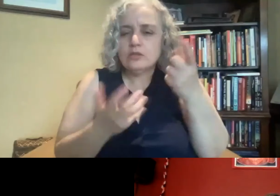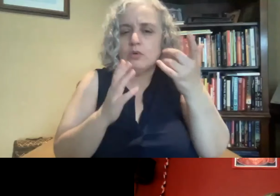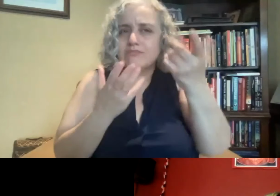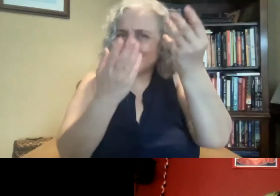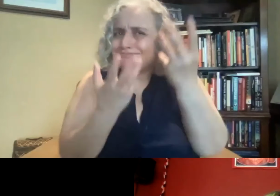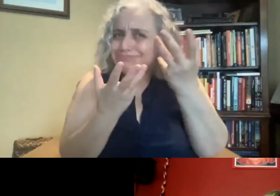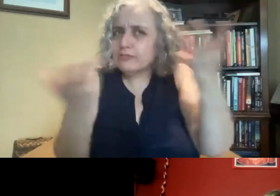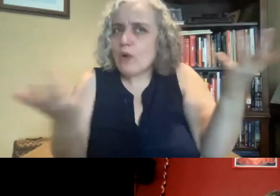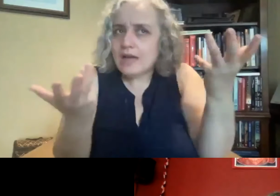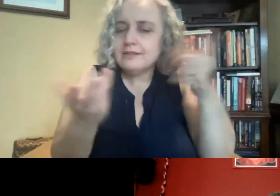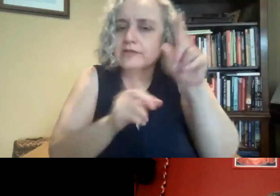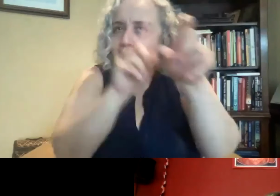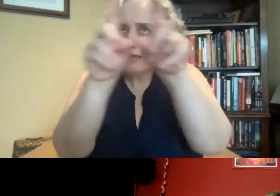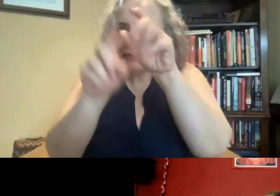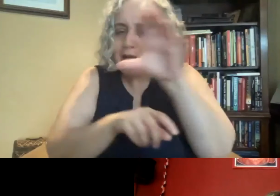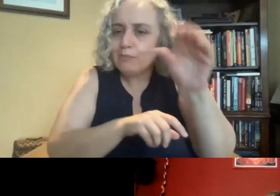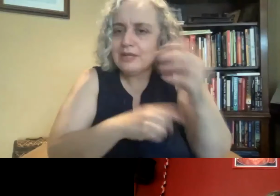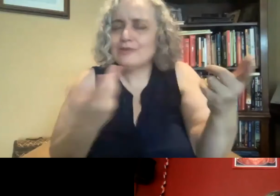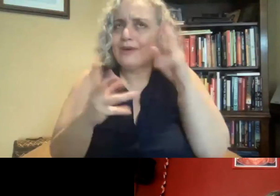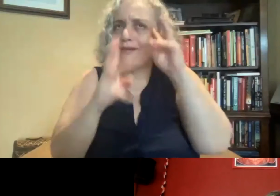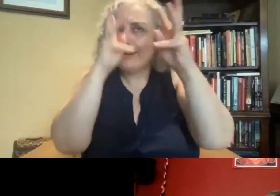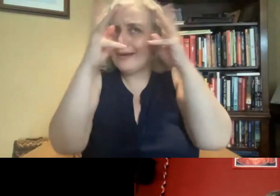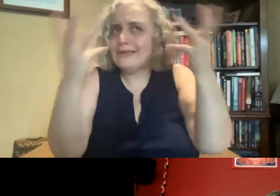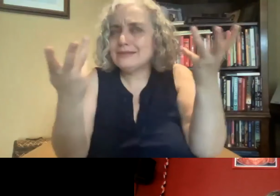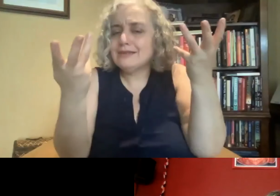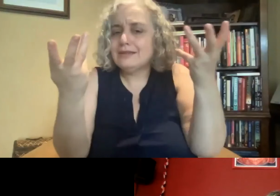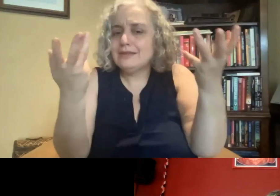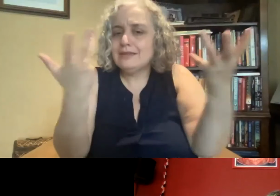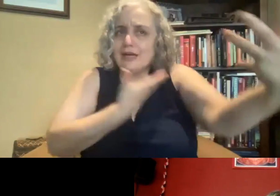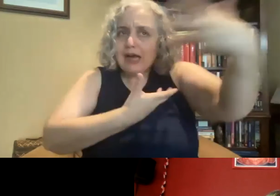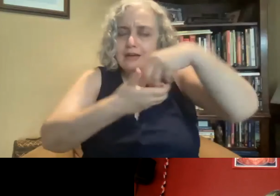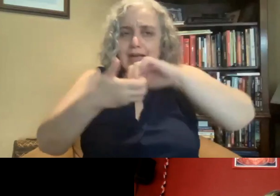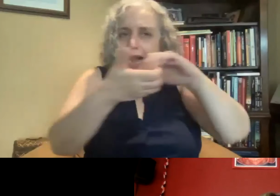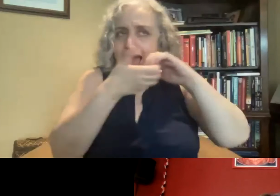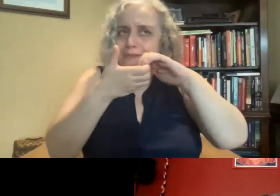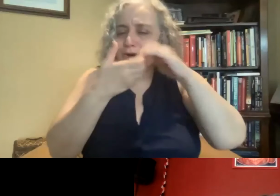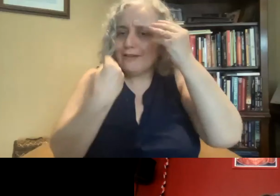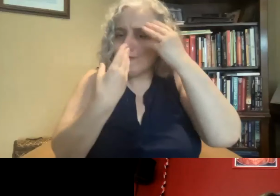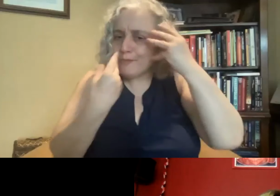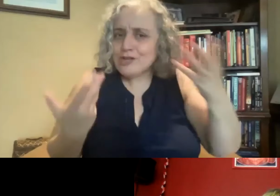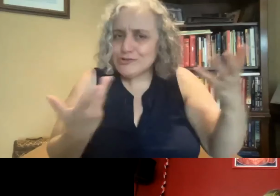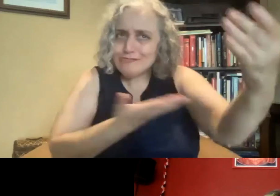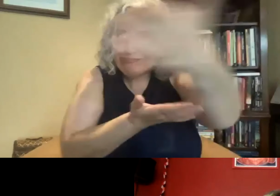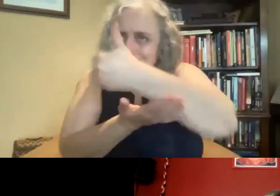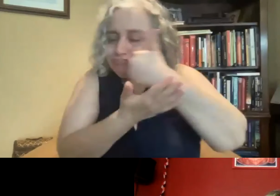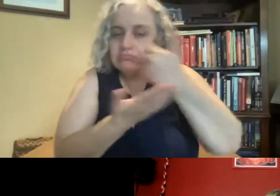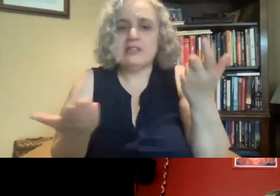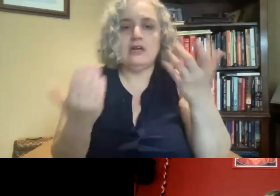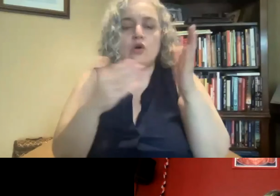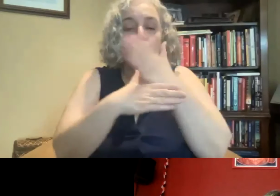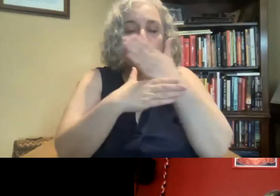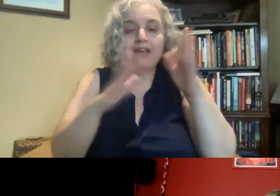What can we create as a collaborative dataset? Or what is the shared schema that we need?